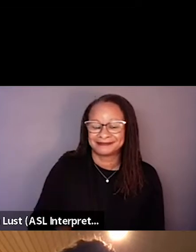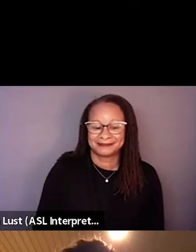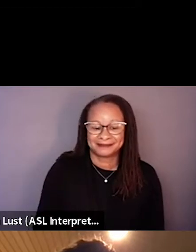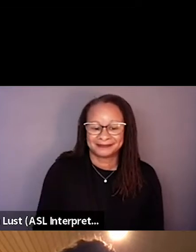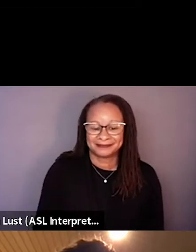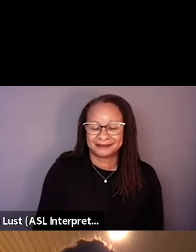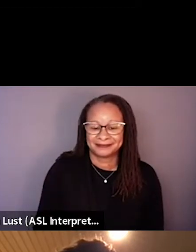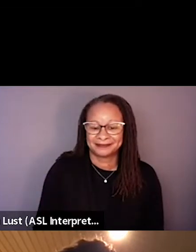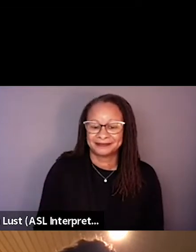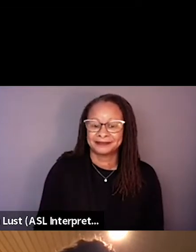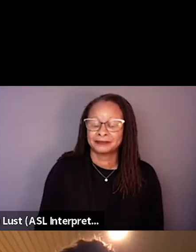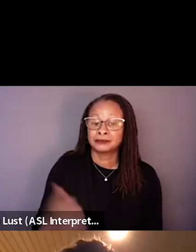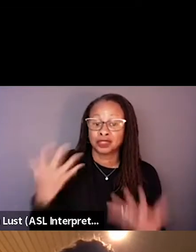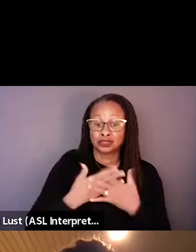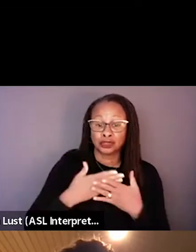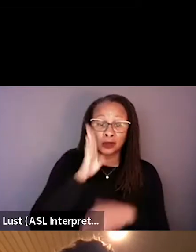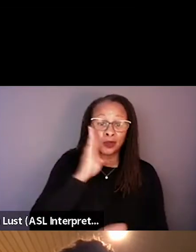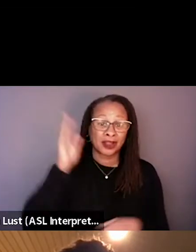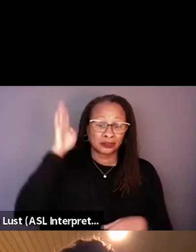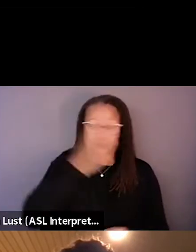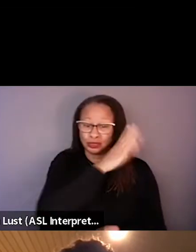and I have dark brown, long hair and light skin.